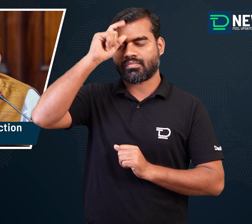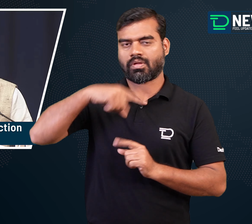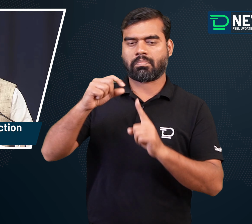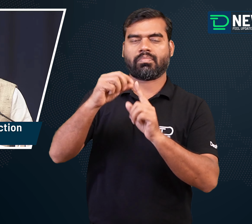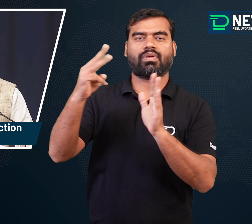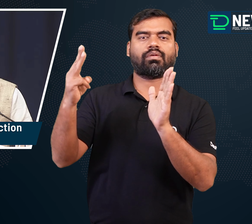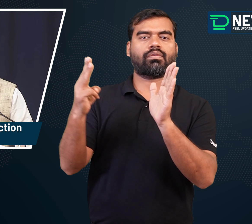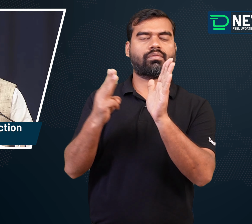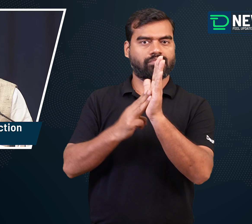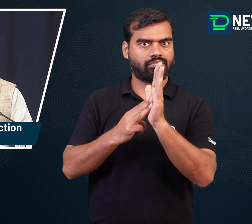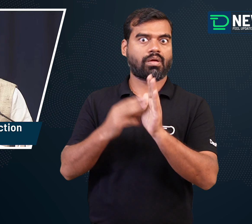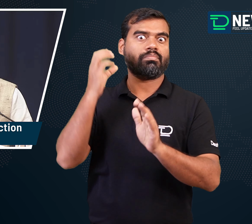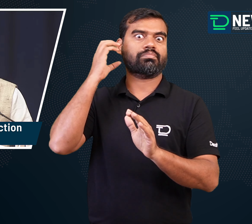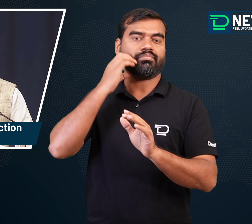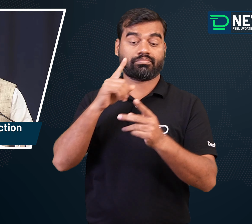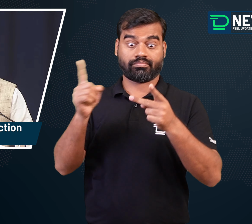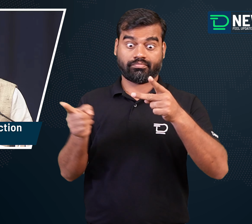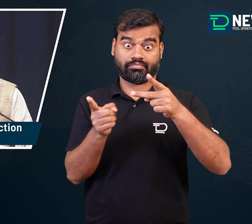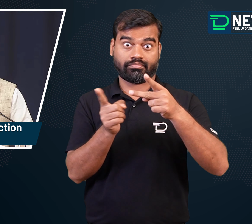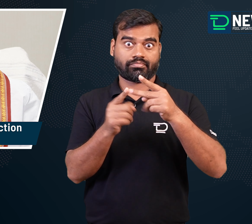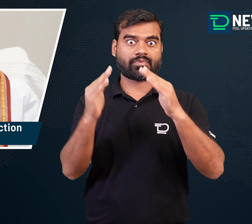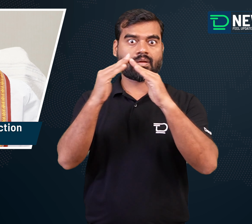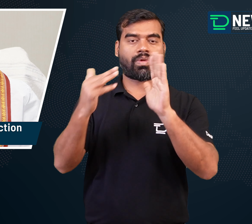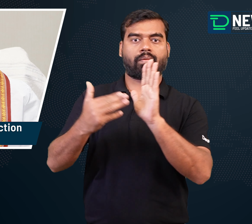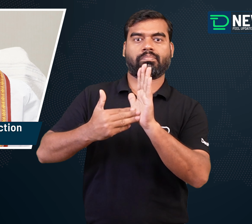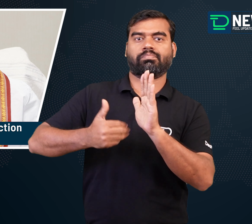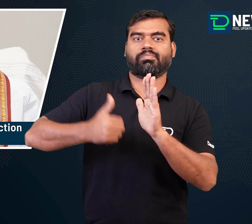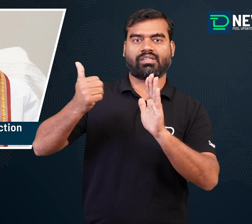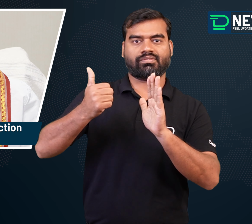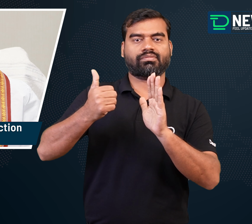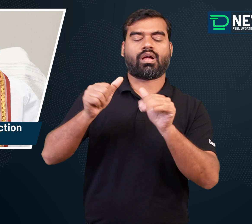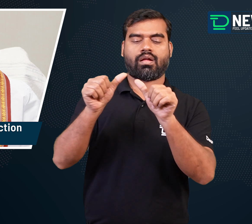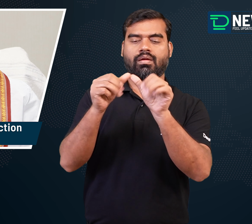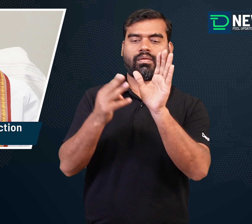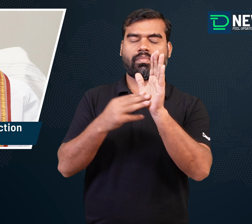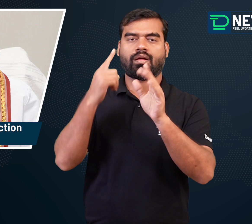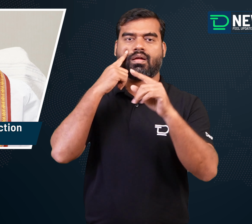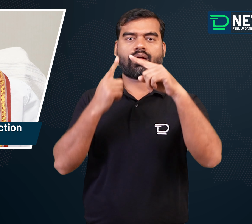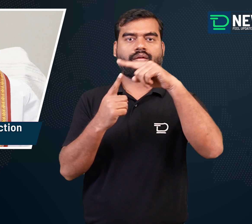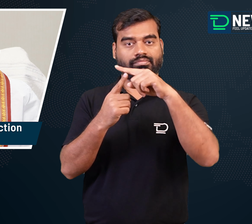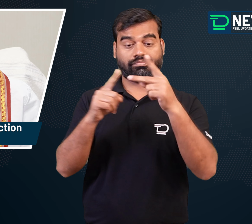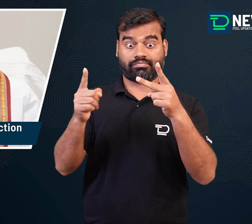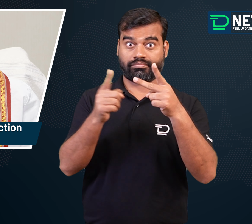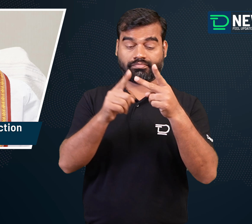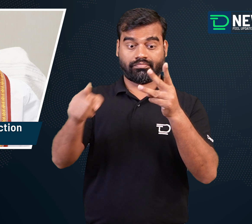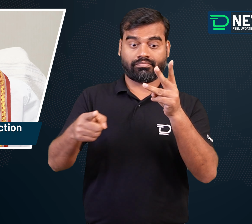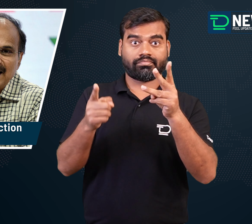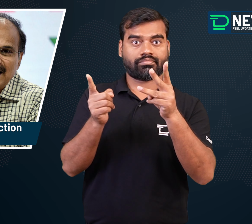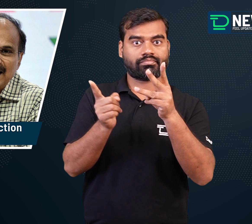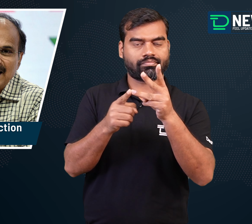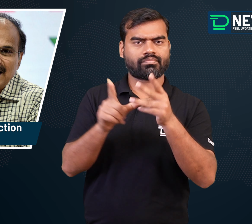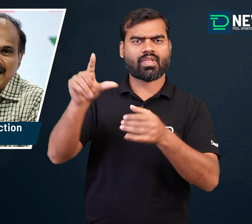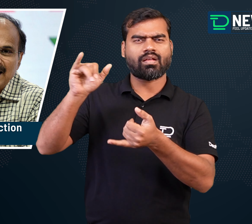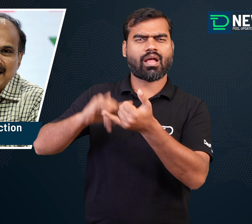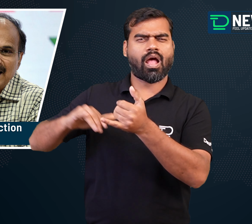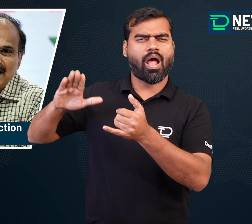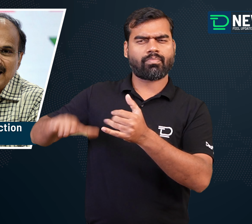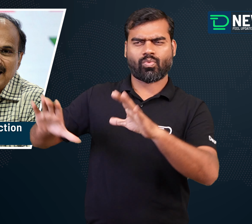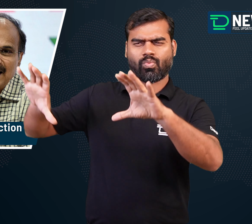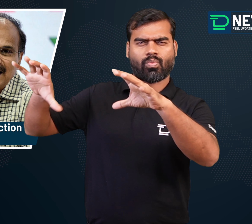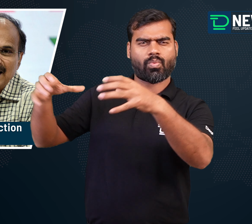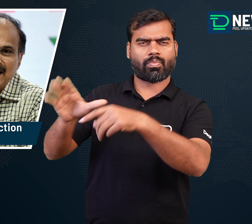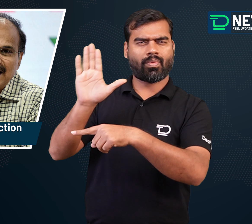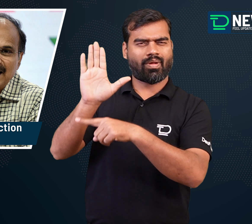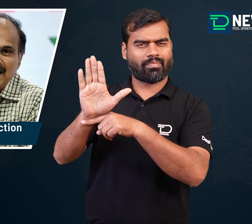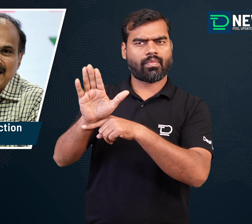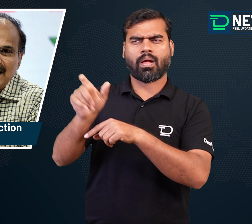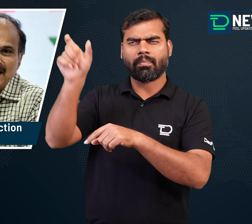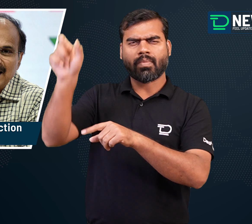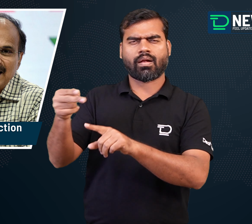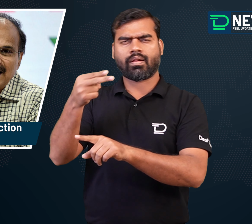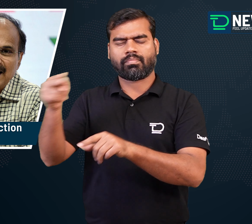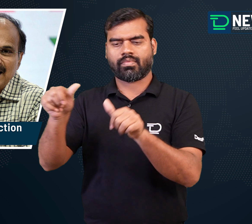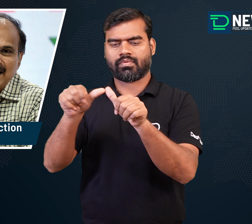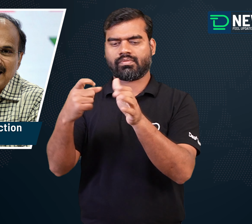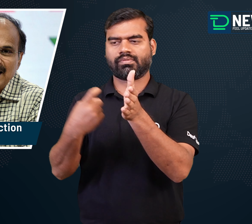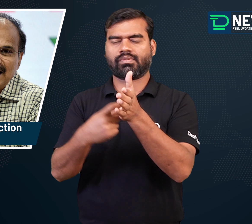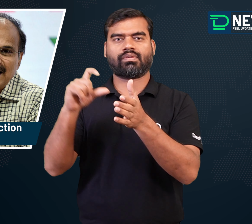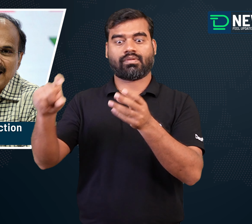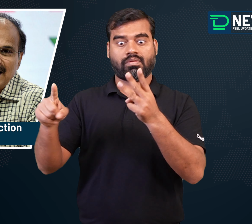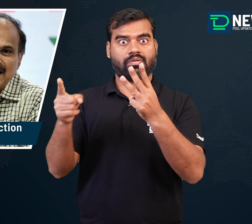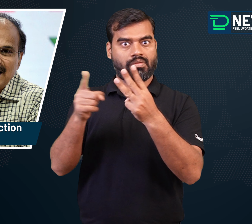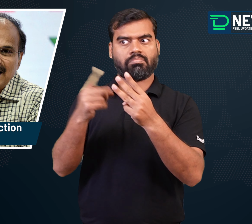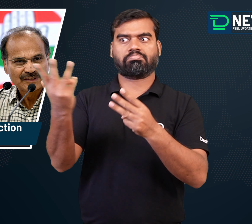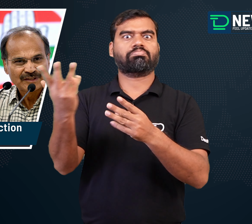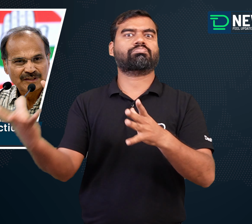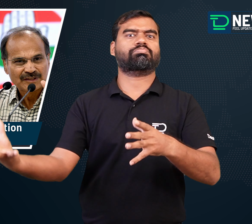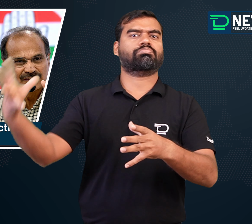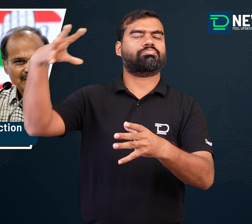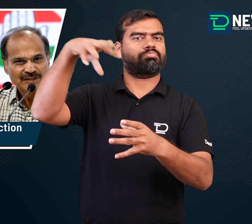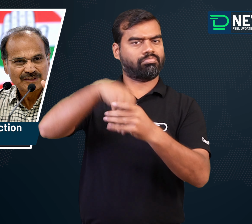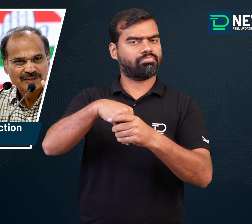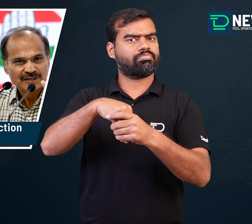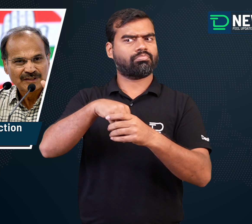Prime Minister Modi, senior Union Minister Amit Shah, and leader of the Lok Sabha Congress Adhir Ranjan Chowdhury.